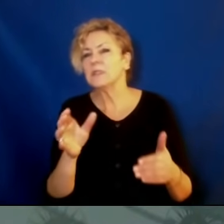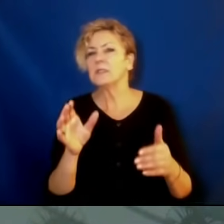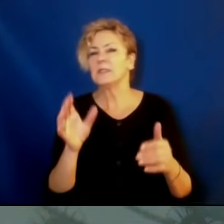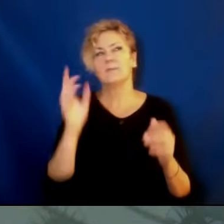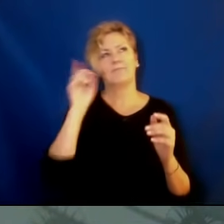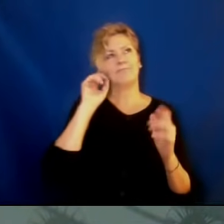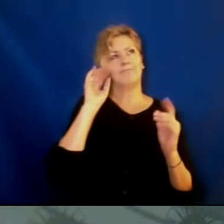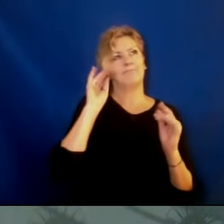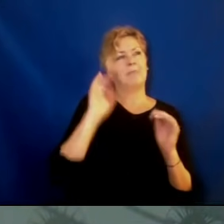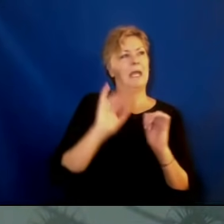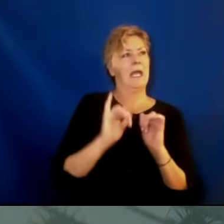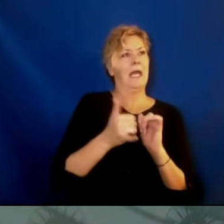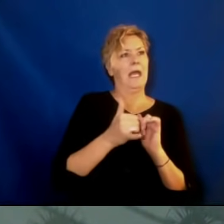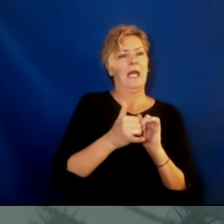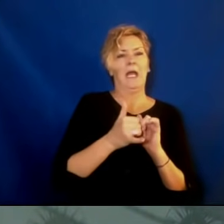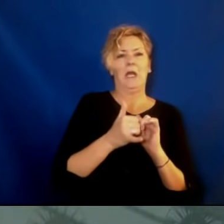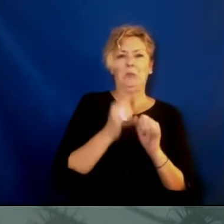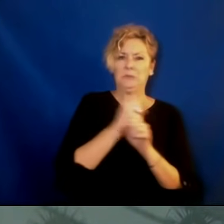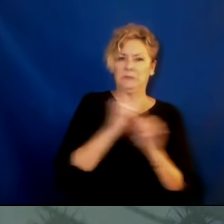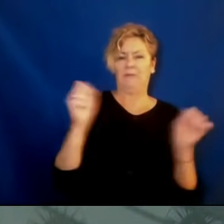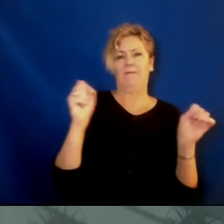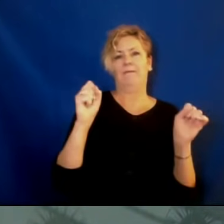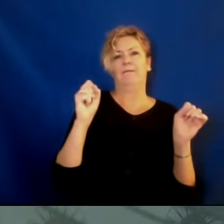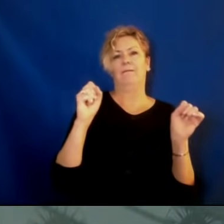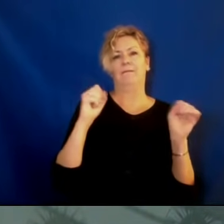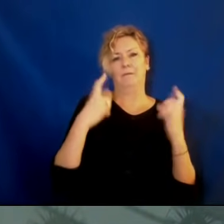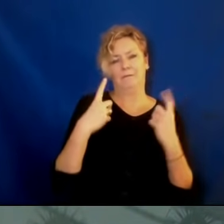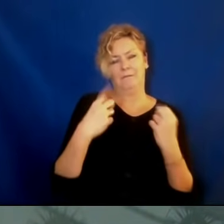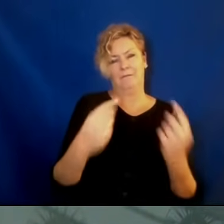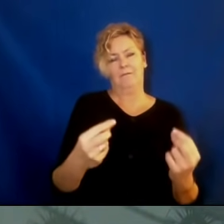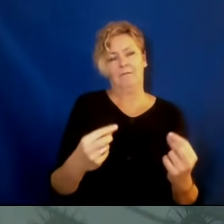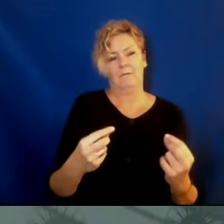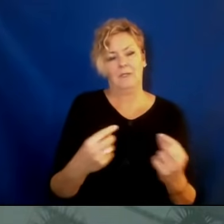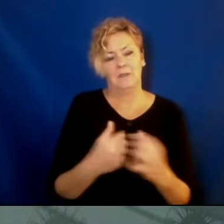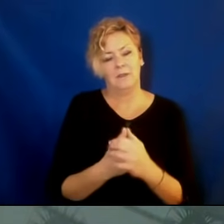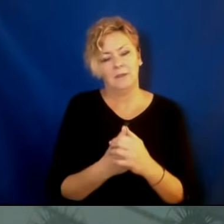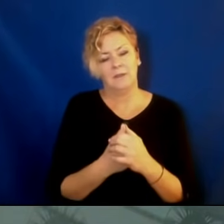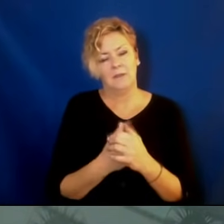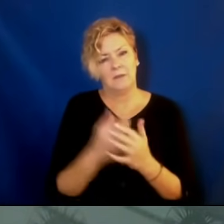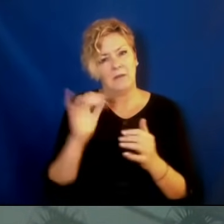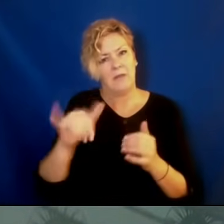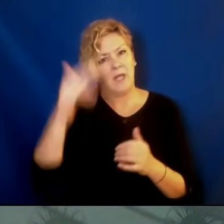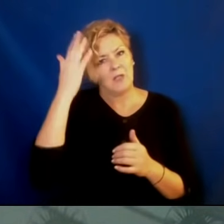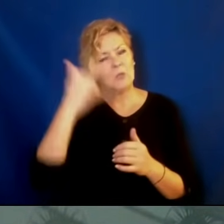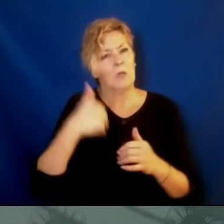You have to use your COVID sense and all of us have to come together to help flatten this